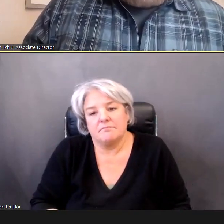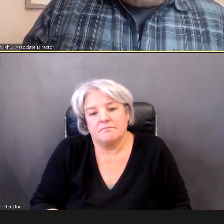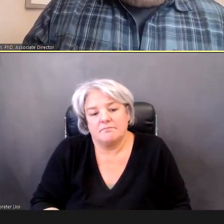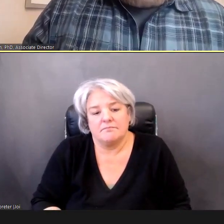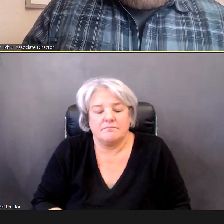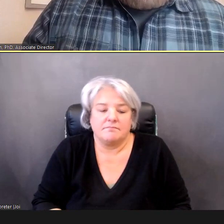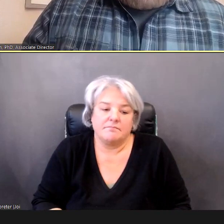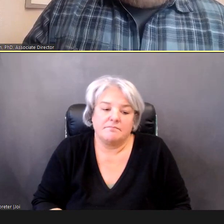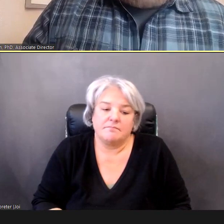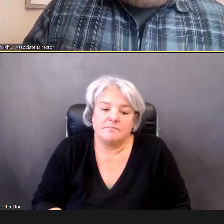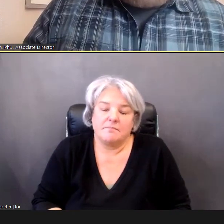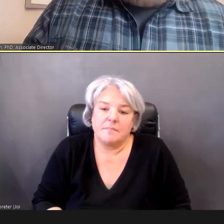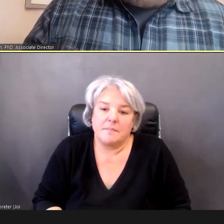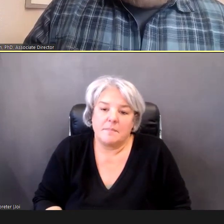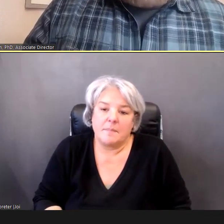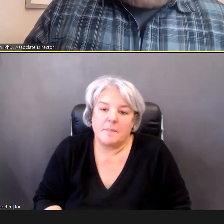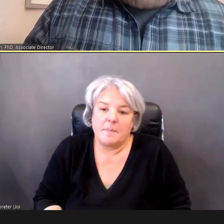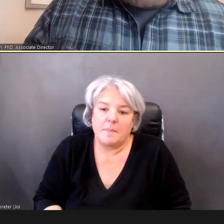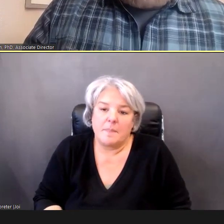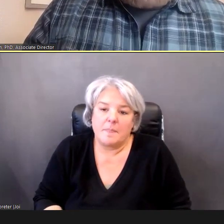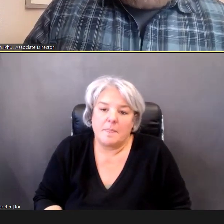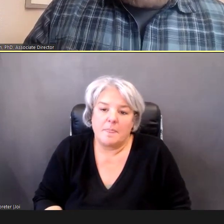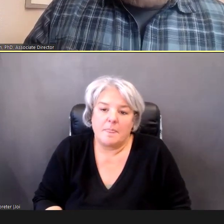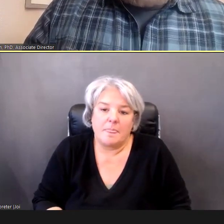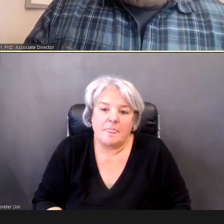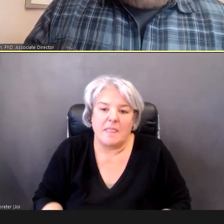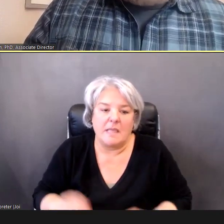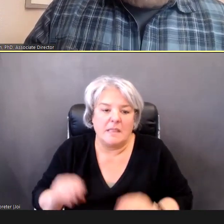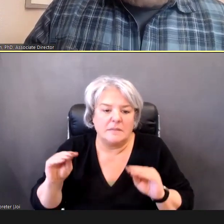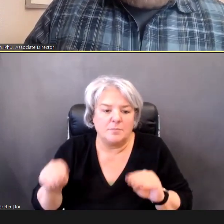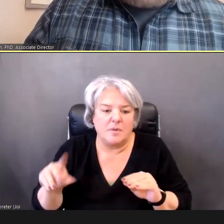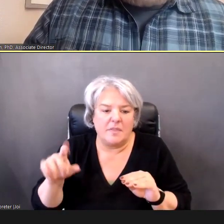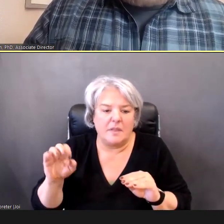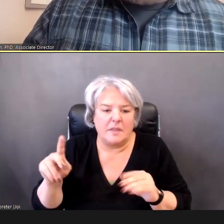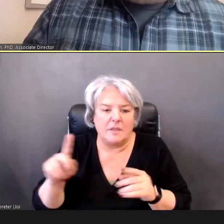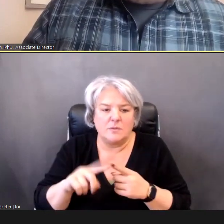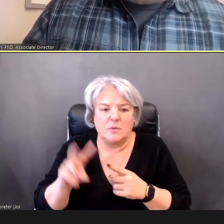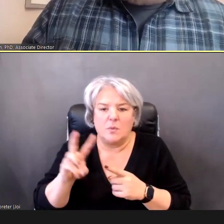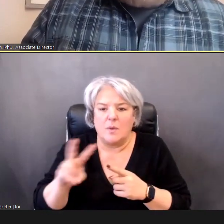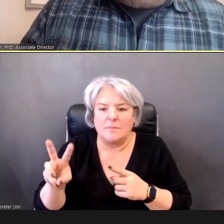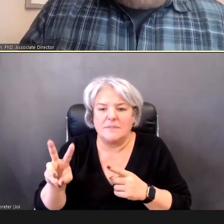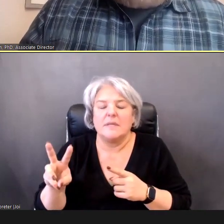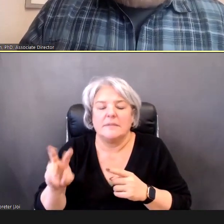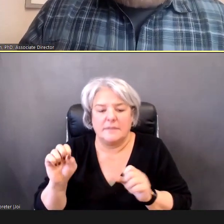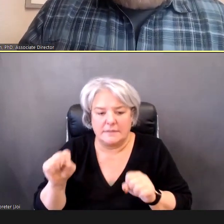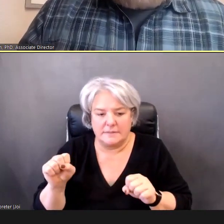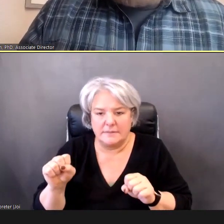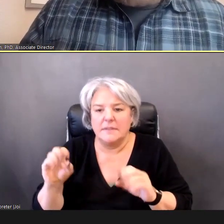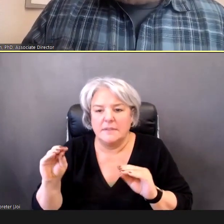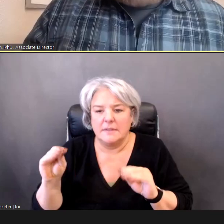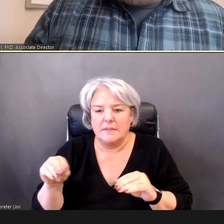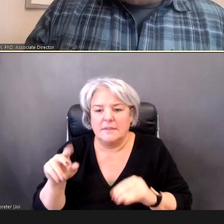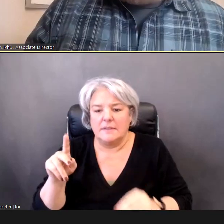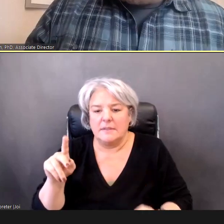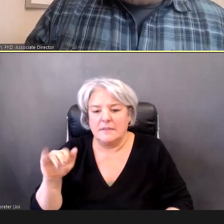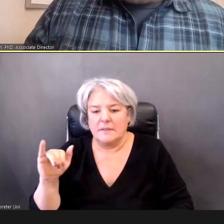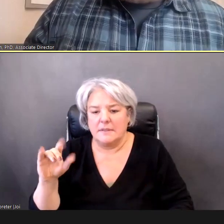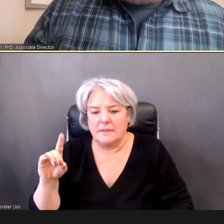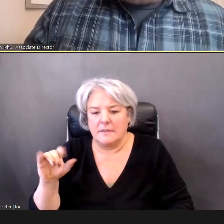okay um can we put the link up to your